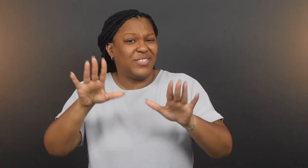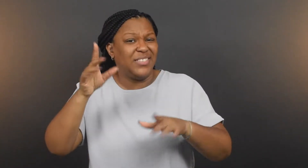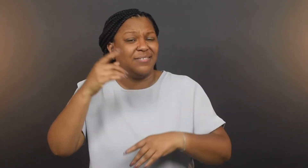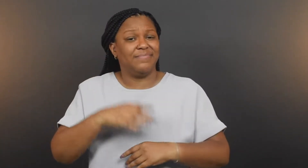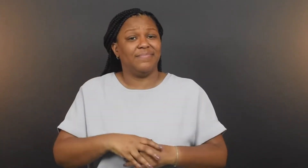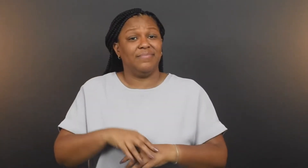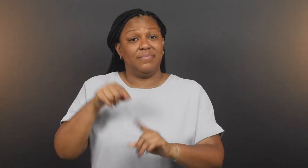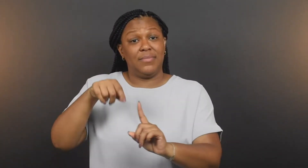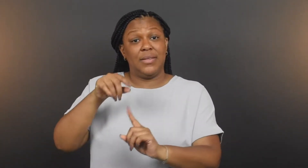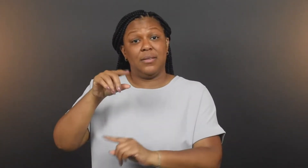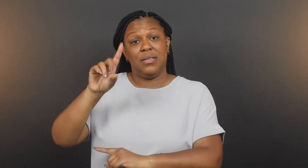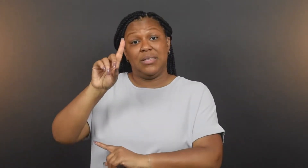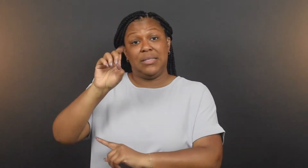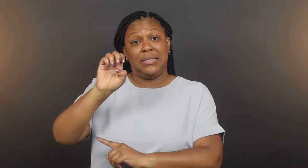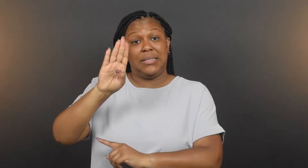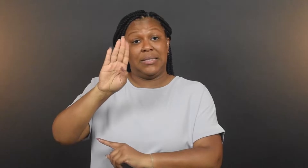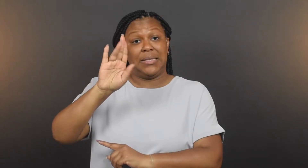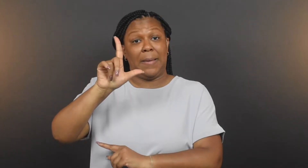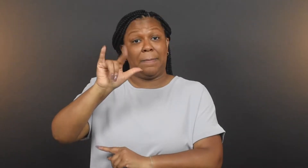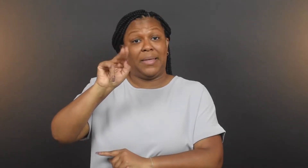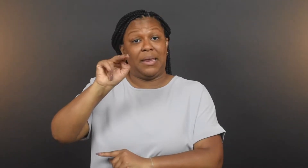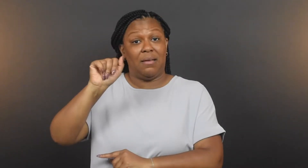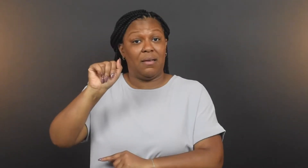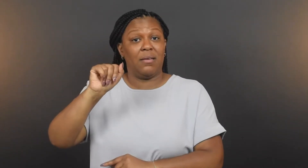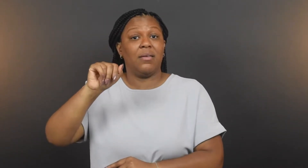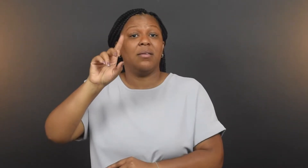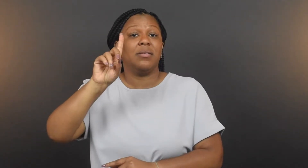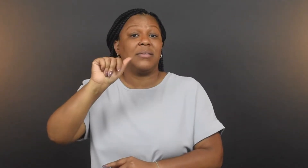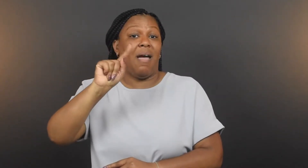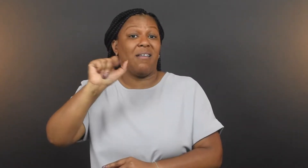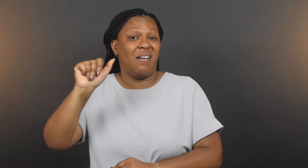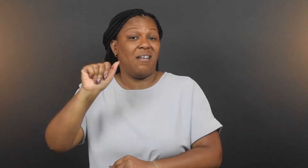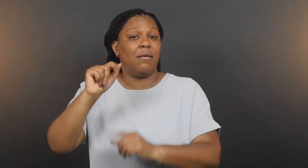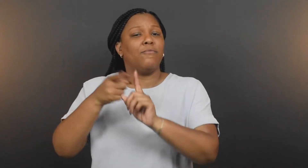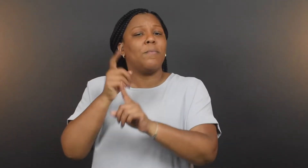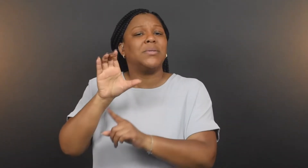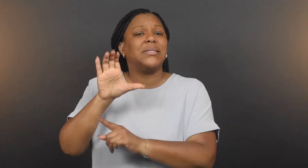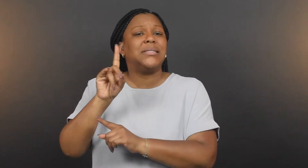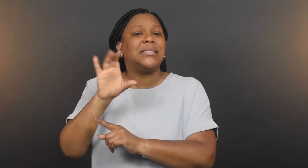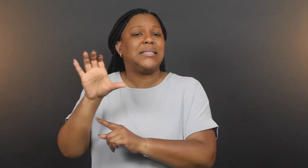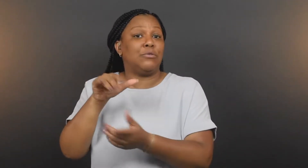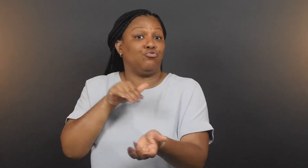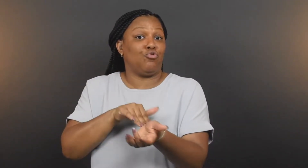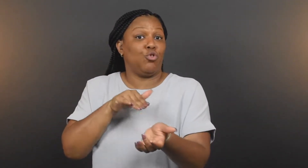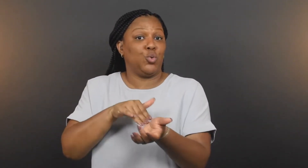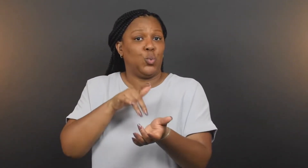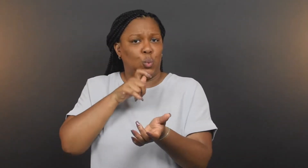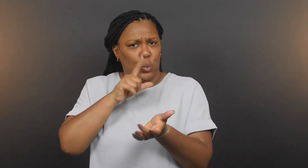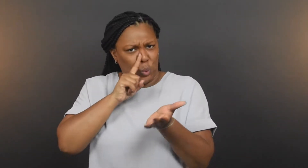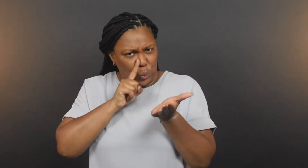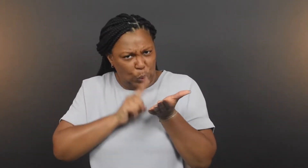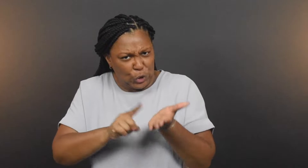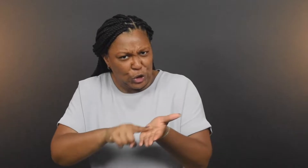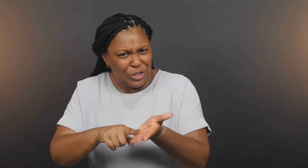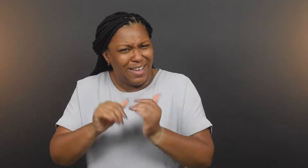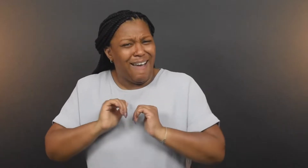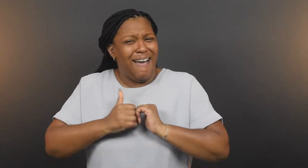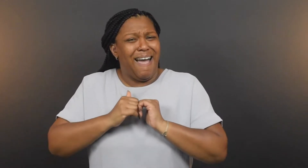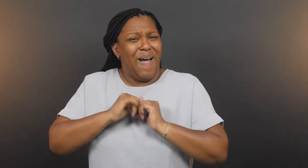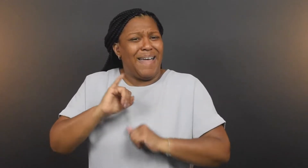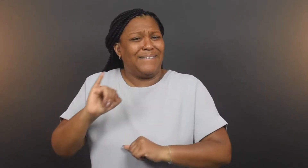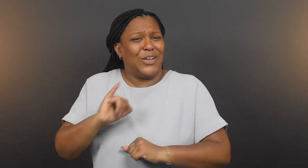says Deblina Datta, a CDC doctor who researches how infectious diseases make people sick.